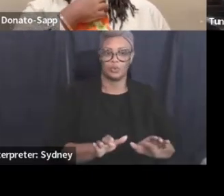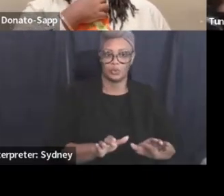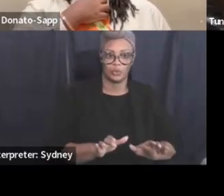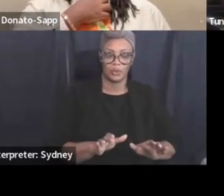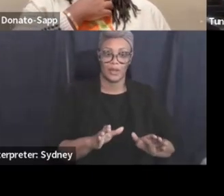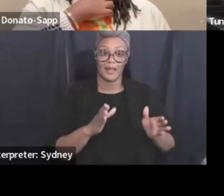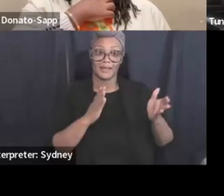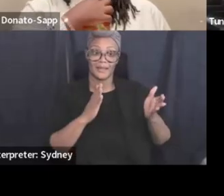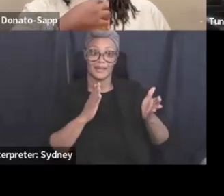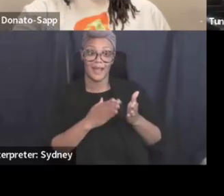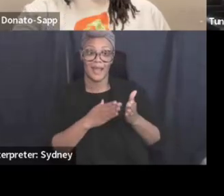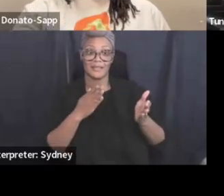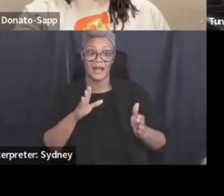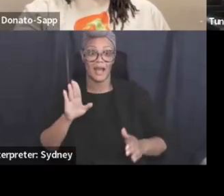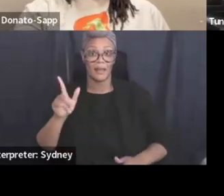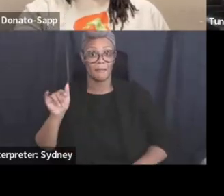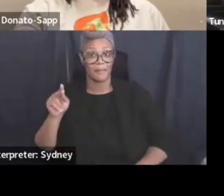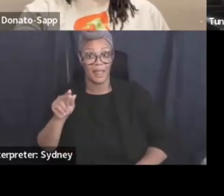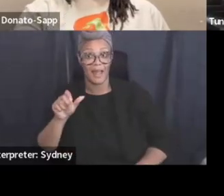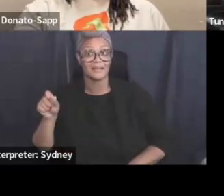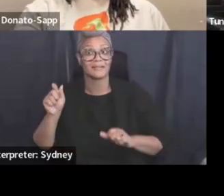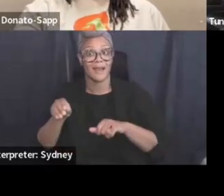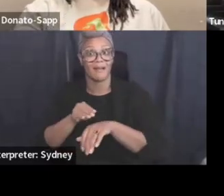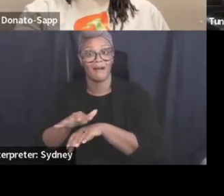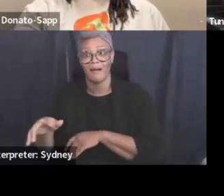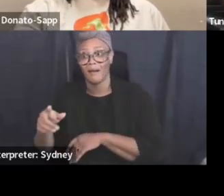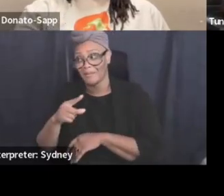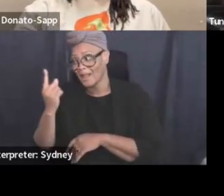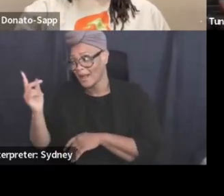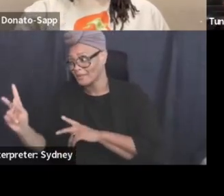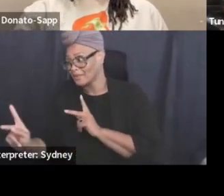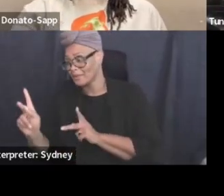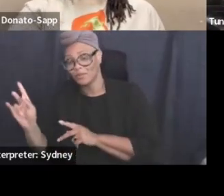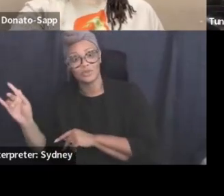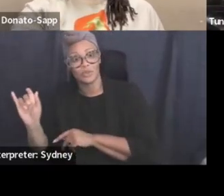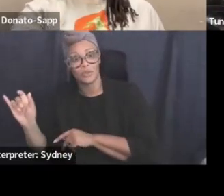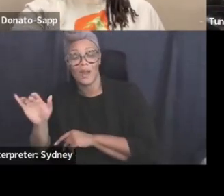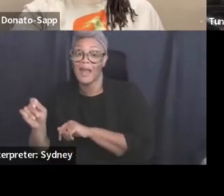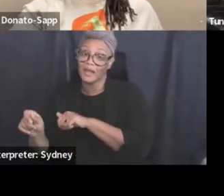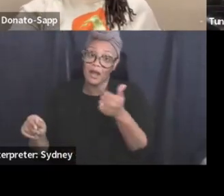the very lives of black people themselves and in also in other people of color. And so I just want